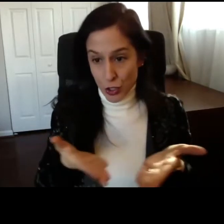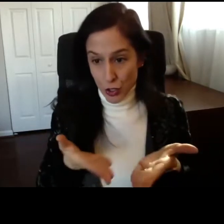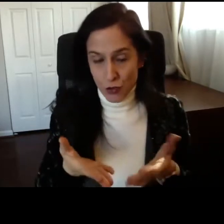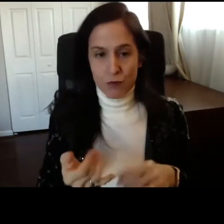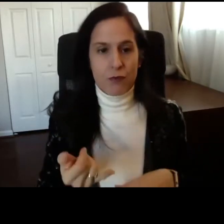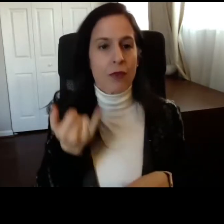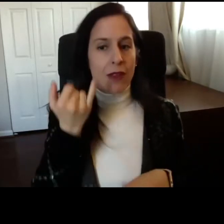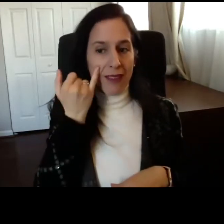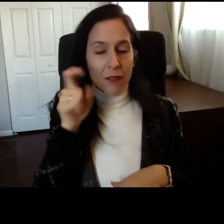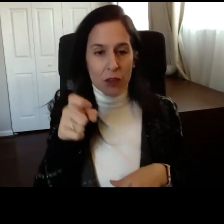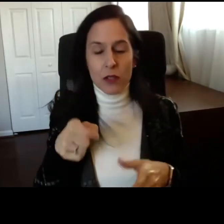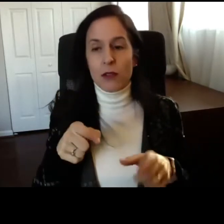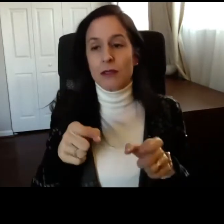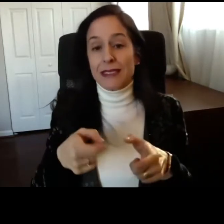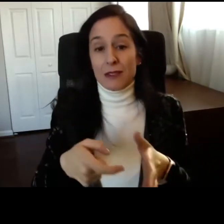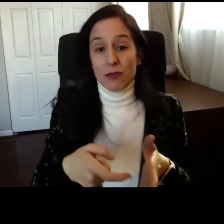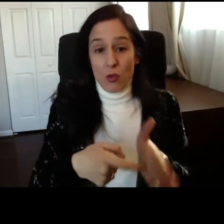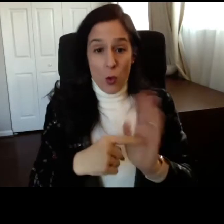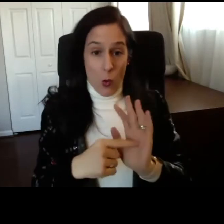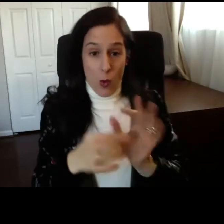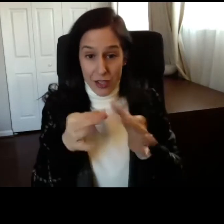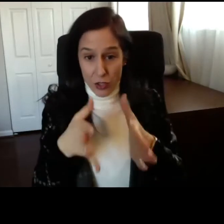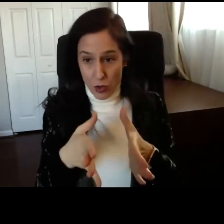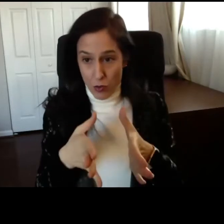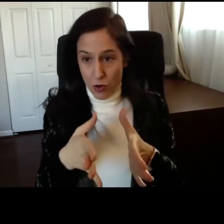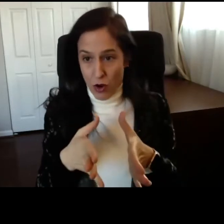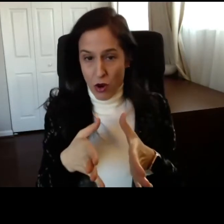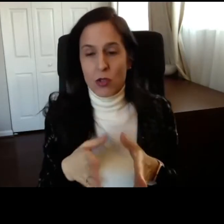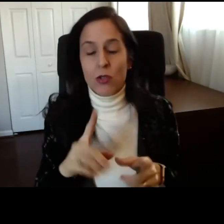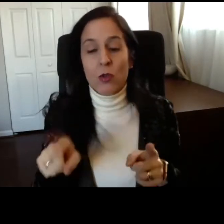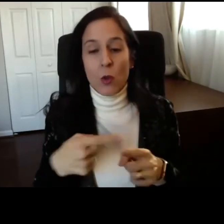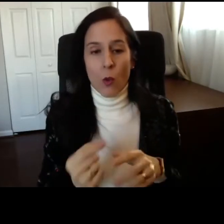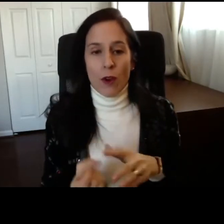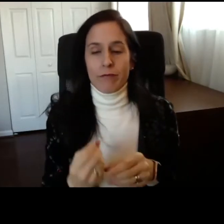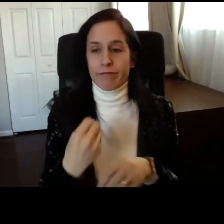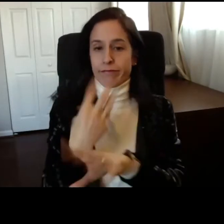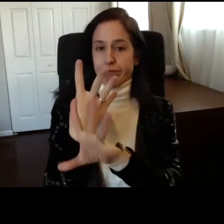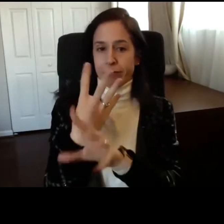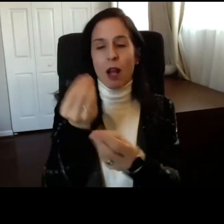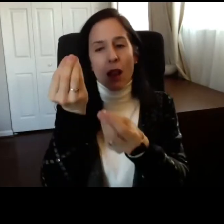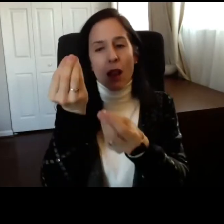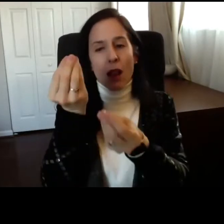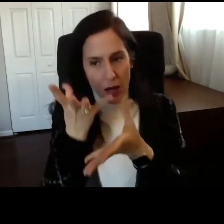we also do have asl english interpreters here